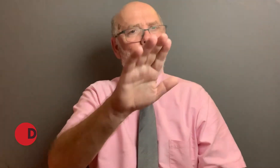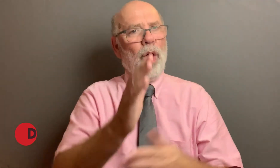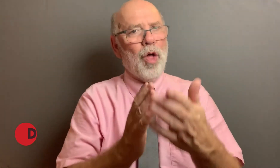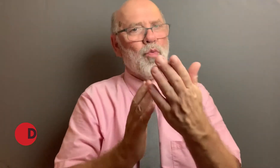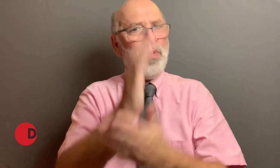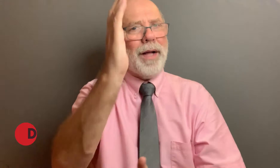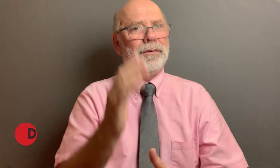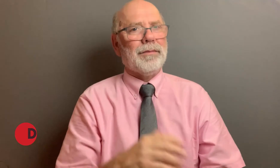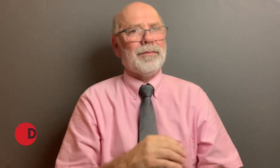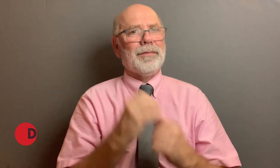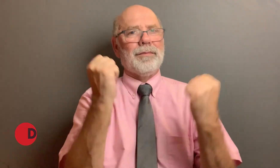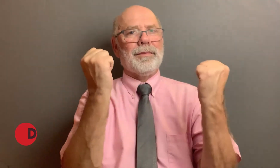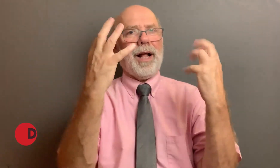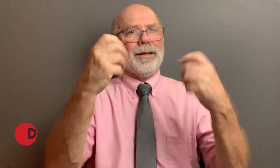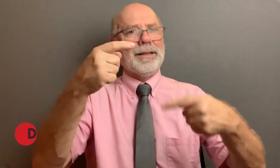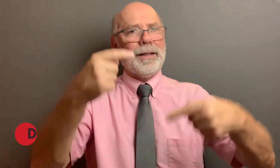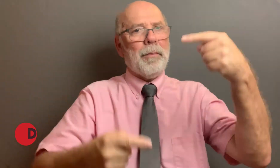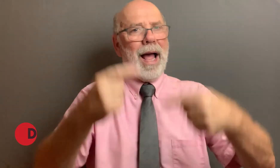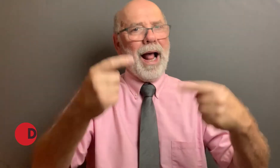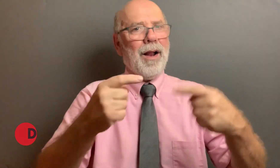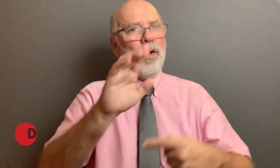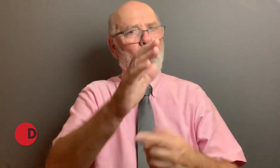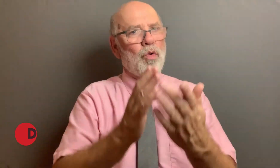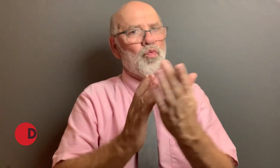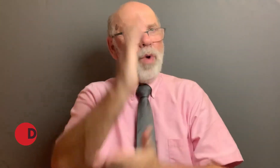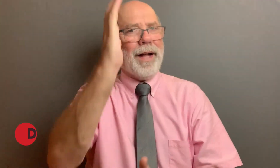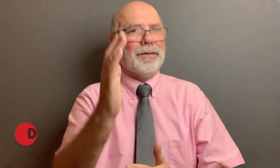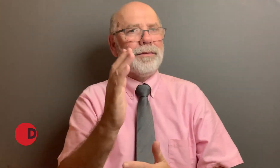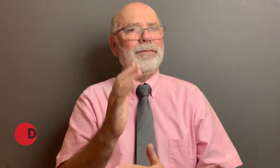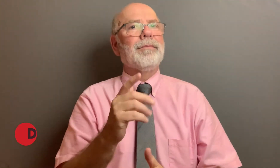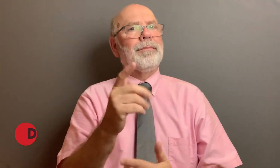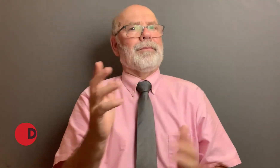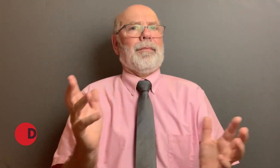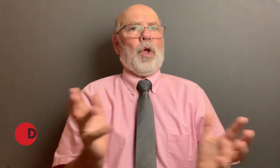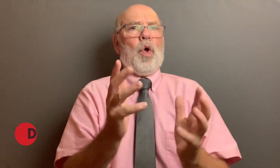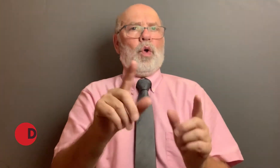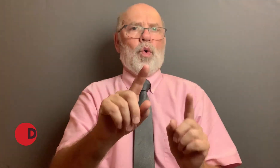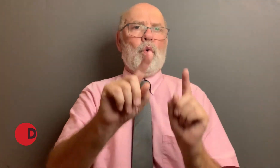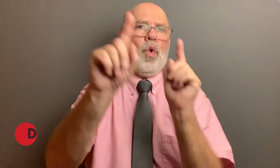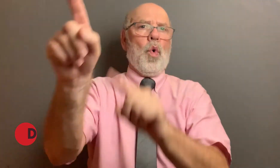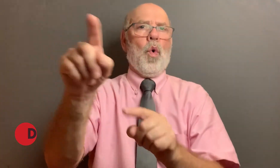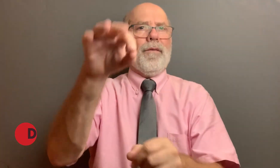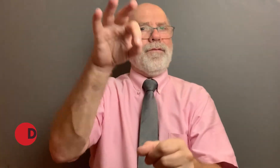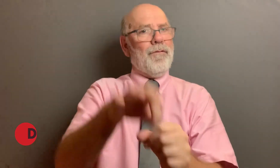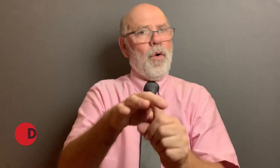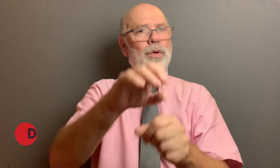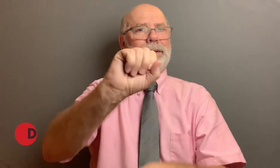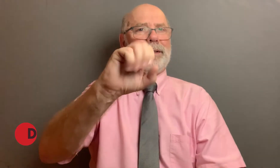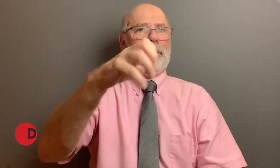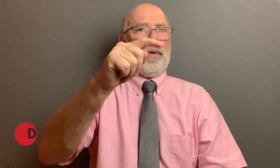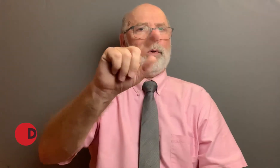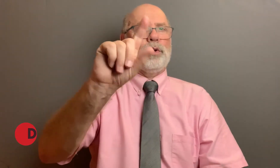your rights to have interpreters at debates so encourage you to go and vote on September 20!